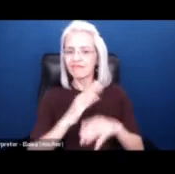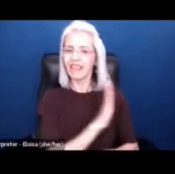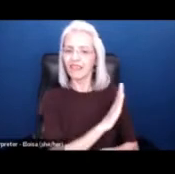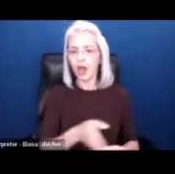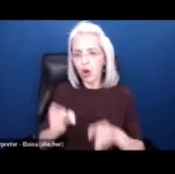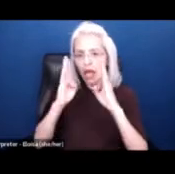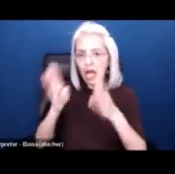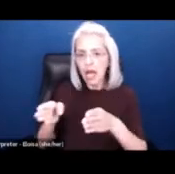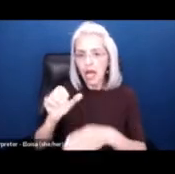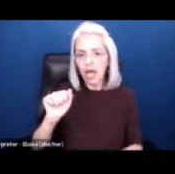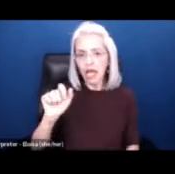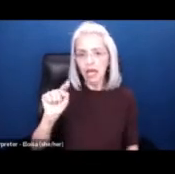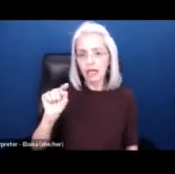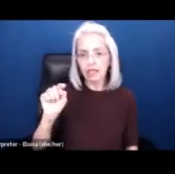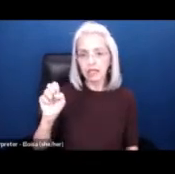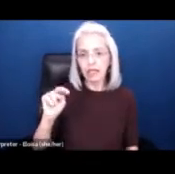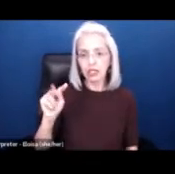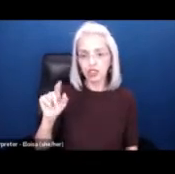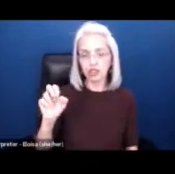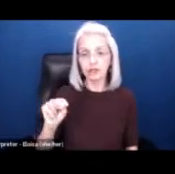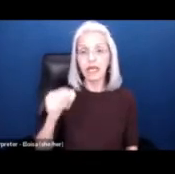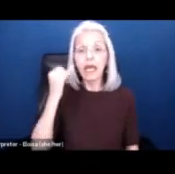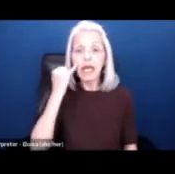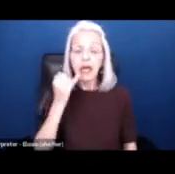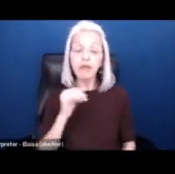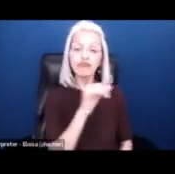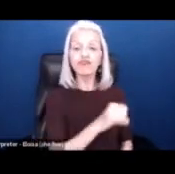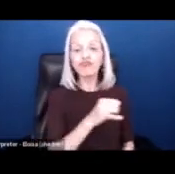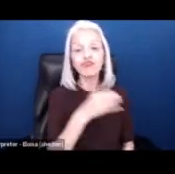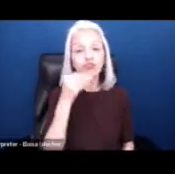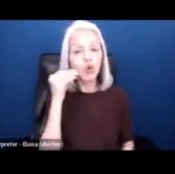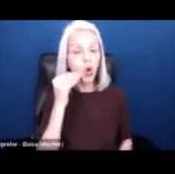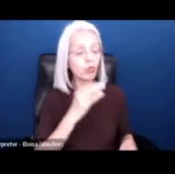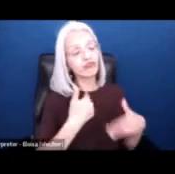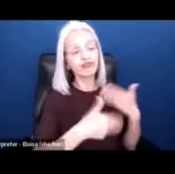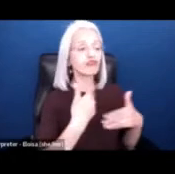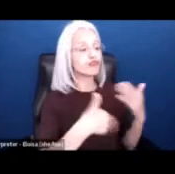problems, they may be at home, they get distracted by something else and then they forget to show up for their appointment.